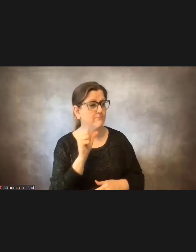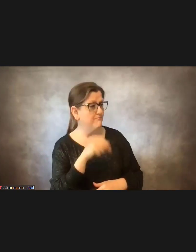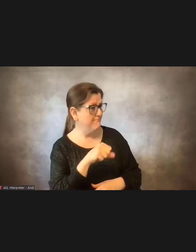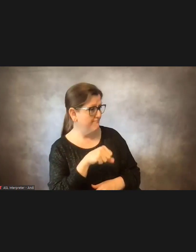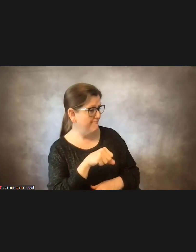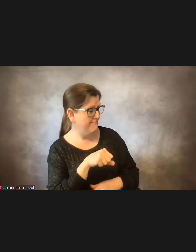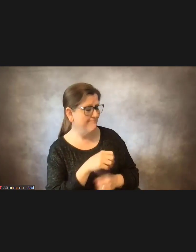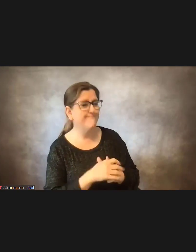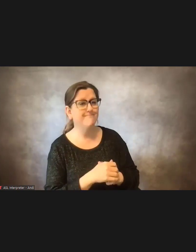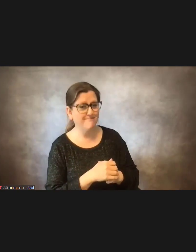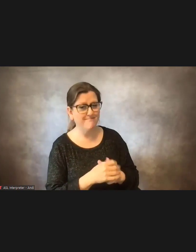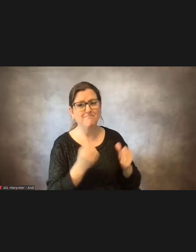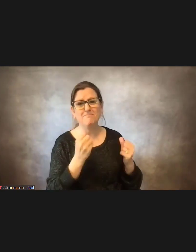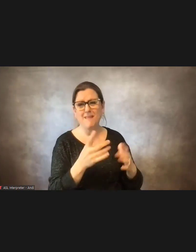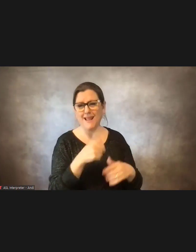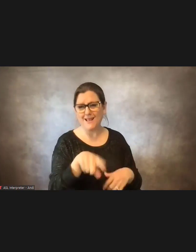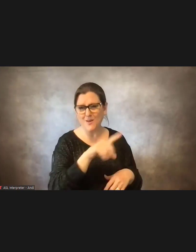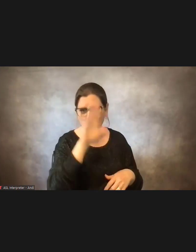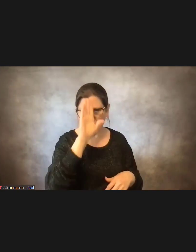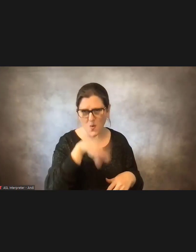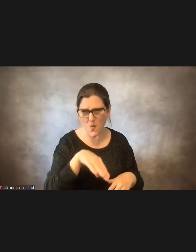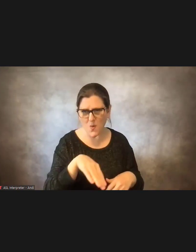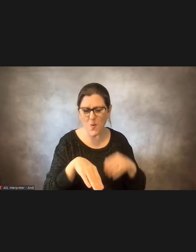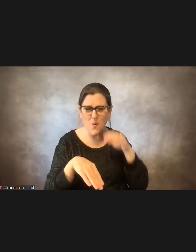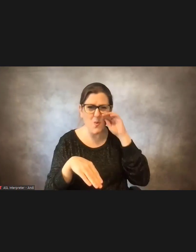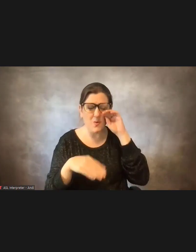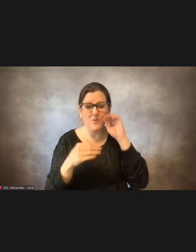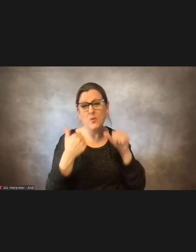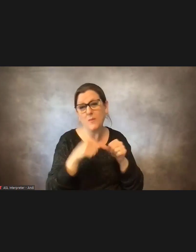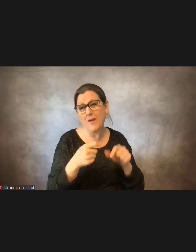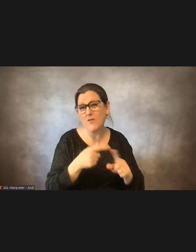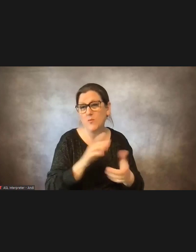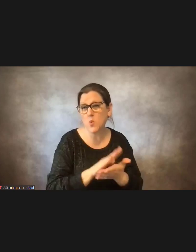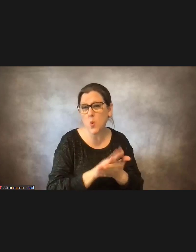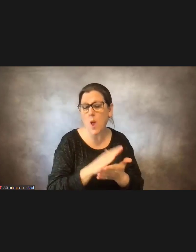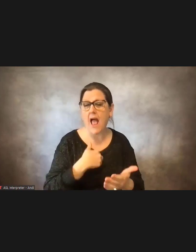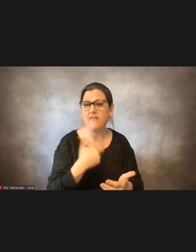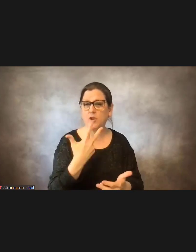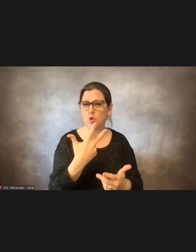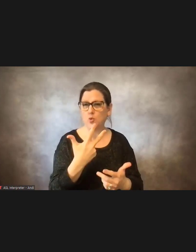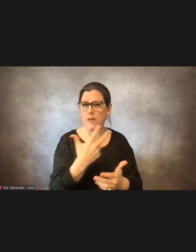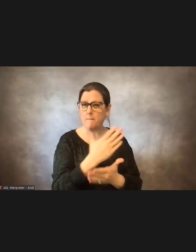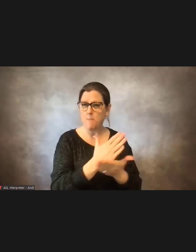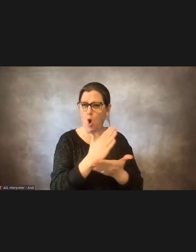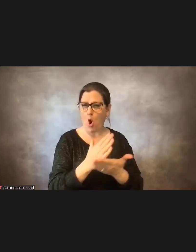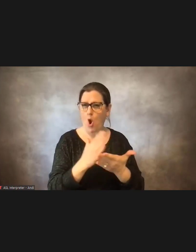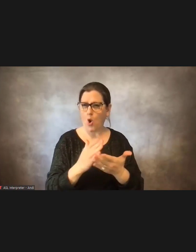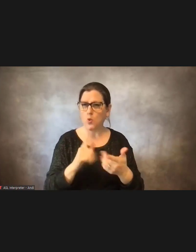So, um, as many of you, um, may remember from school, there are three main parts to the auditory system.